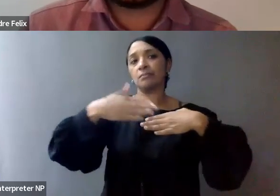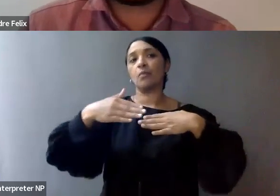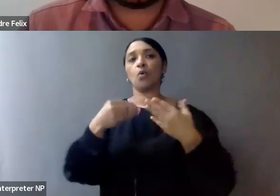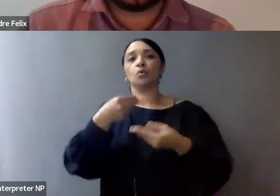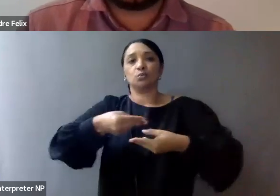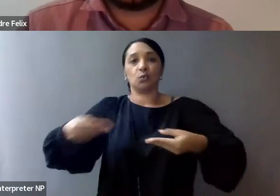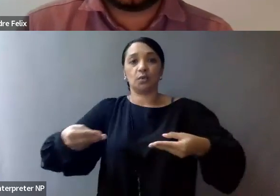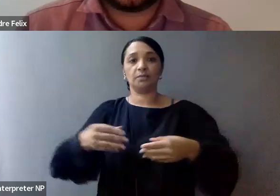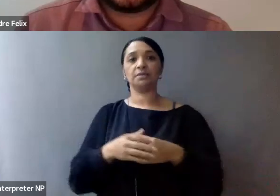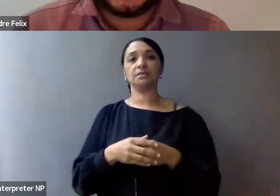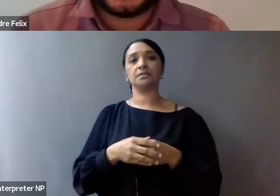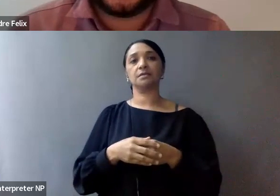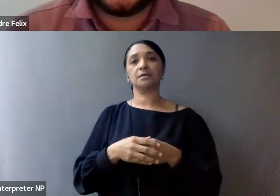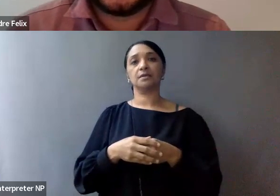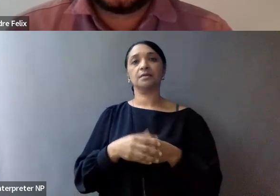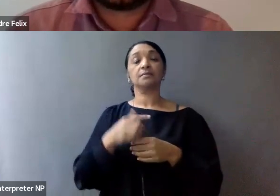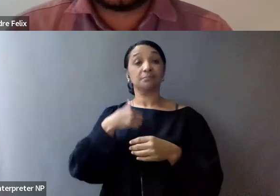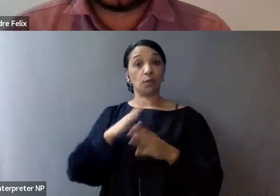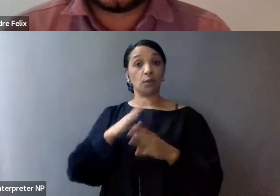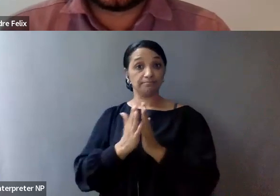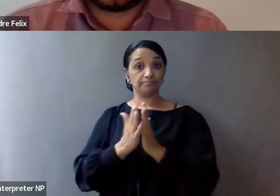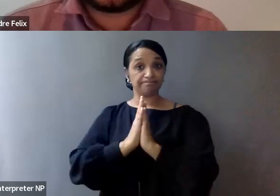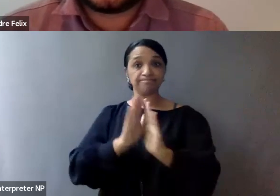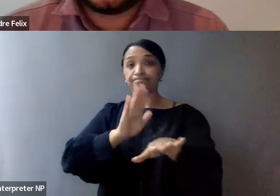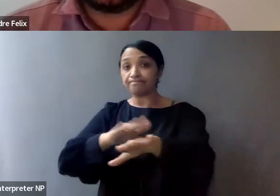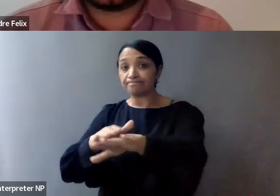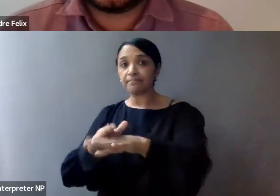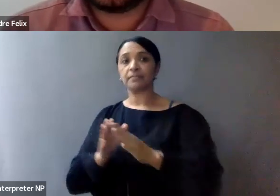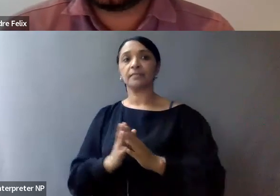I would just like to ask you again to make sure after this meeting